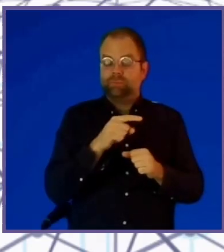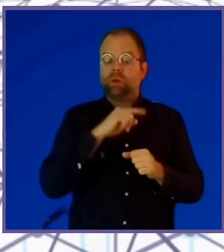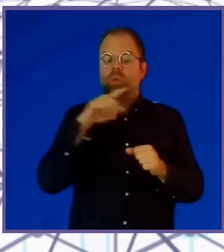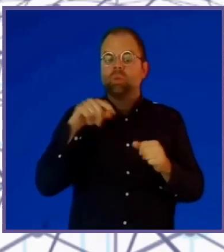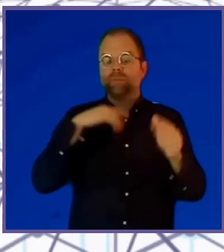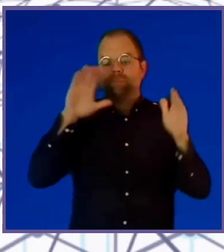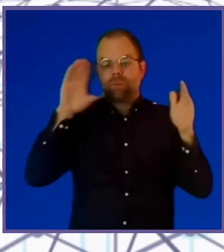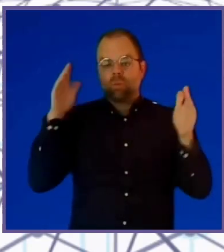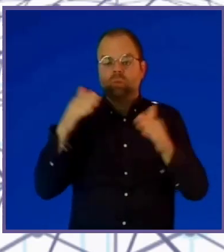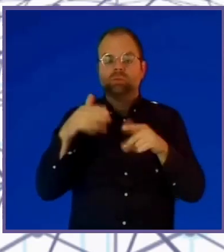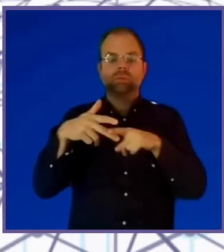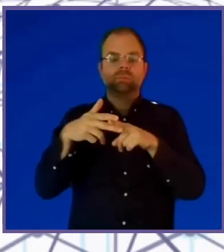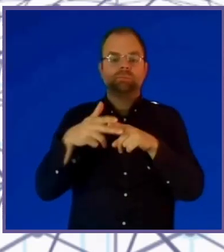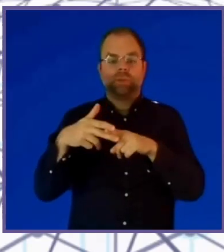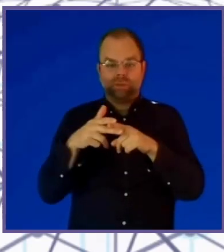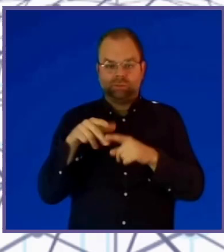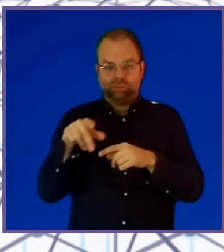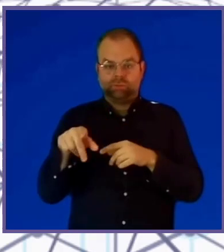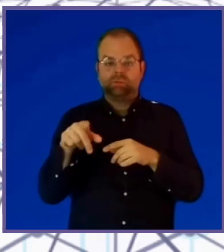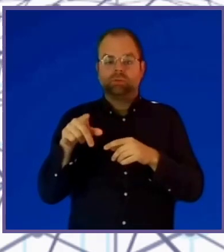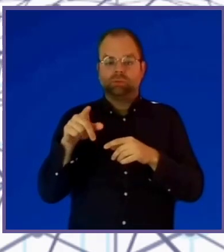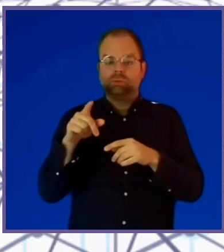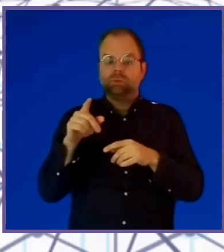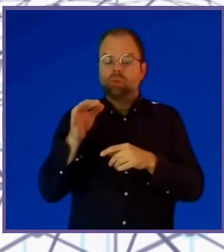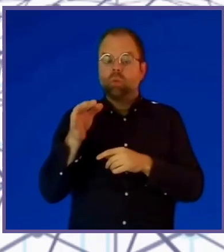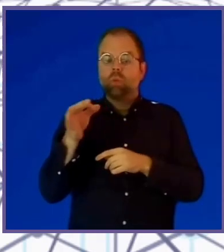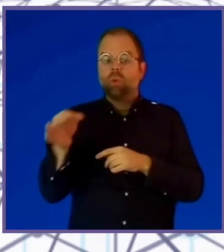pump but the equipment importer refused to fix it.